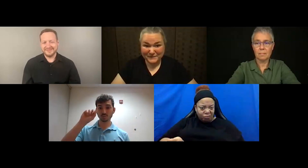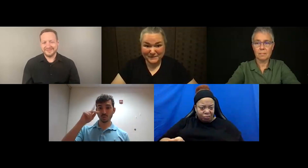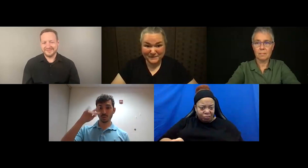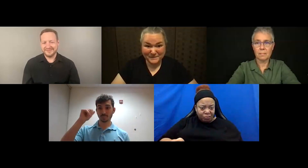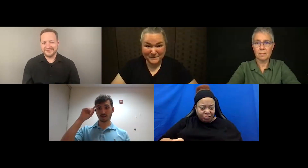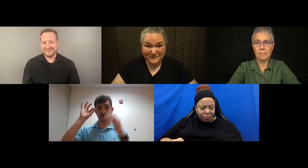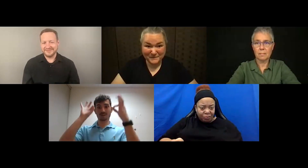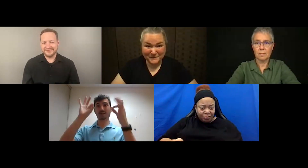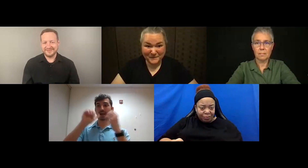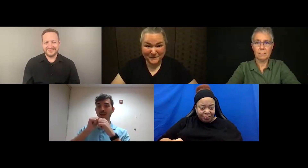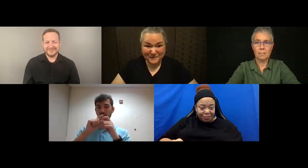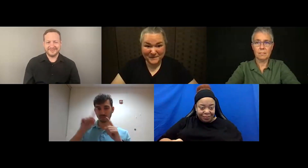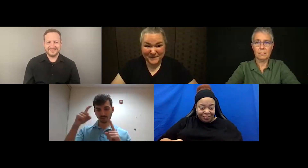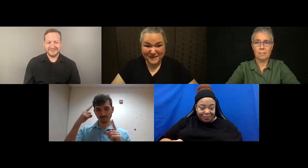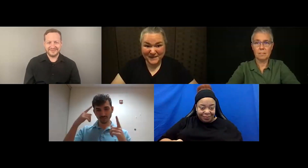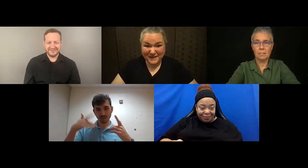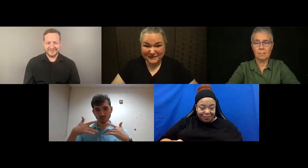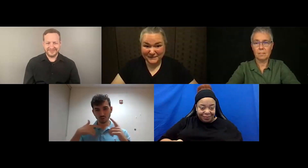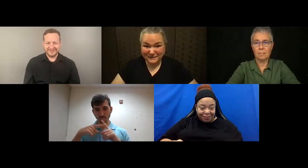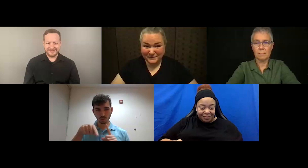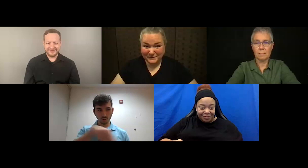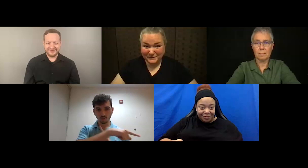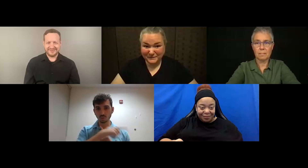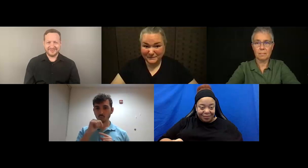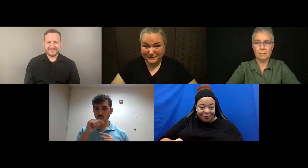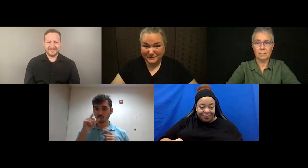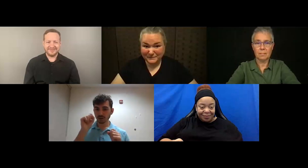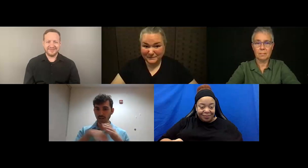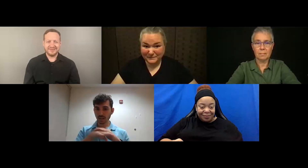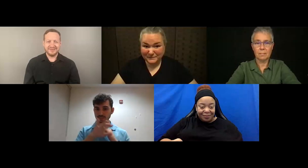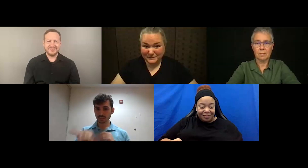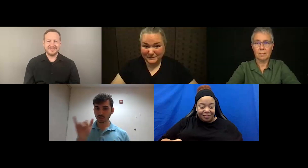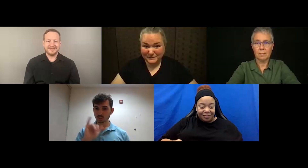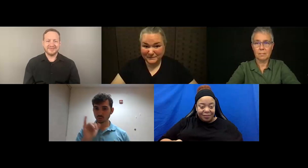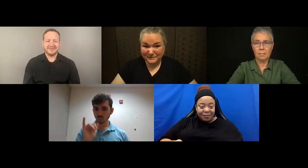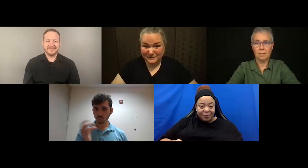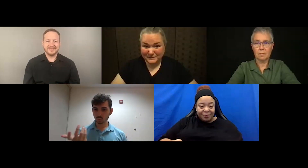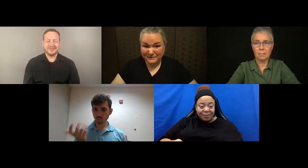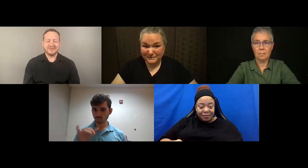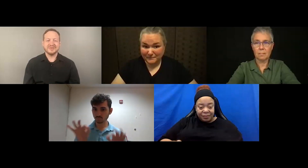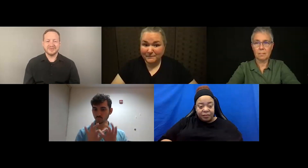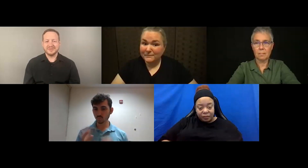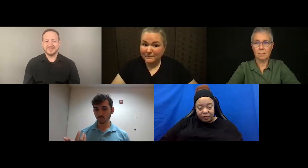an incredible future. Yoel: Thinking about perfection, in a utopia, you would want to